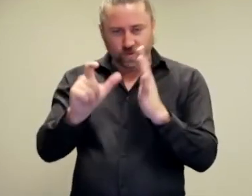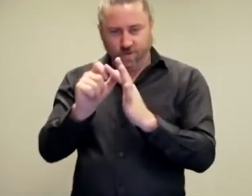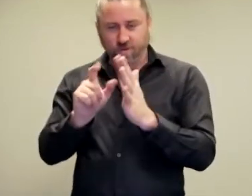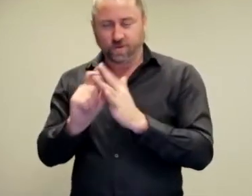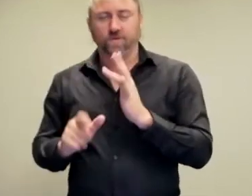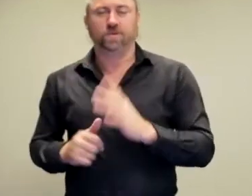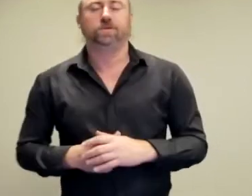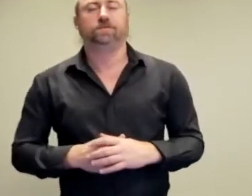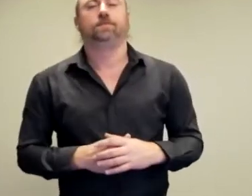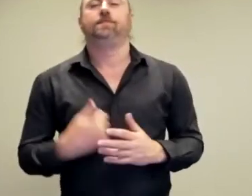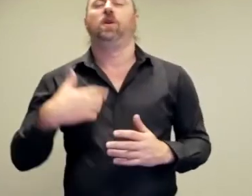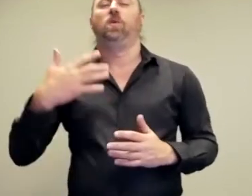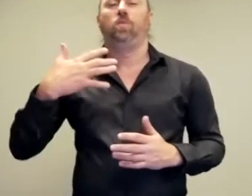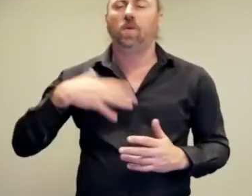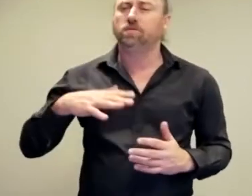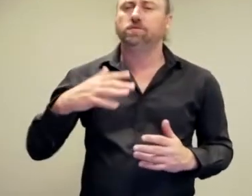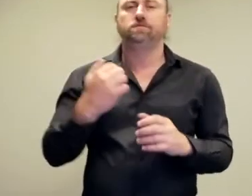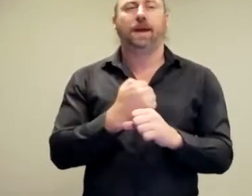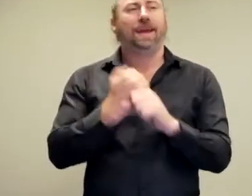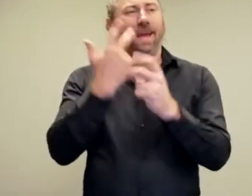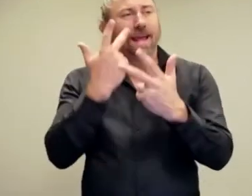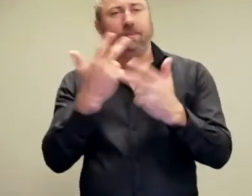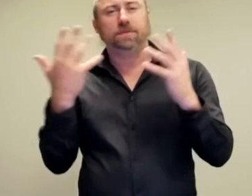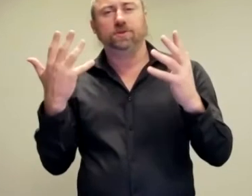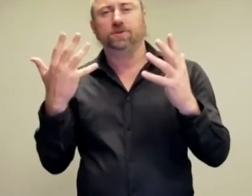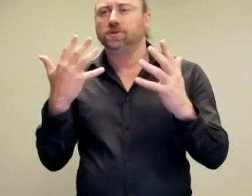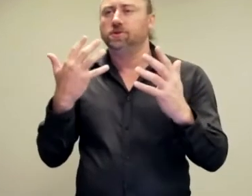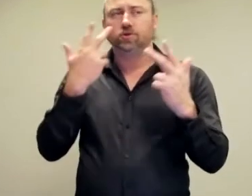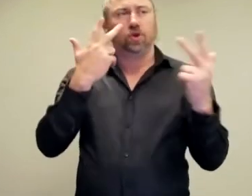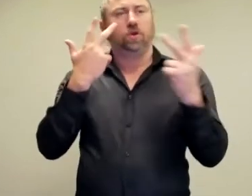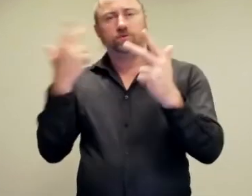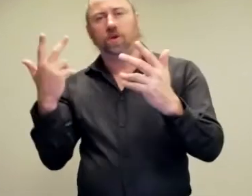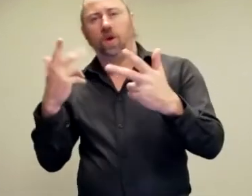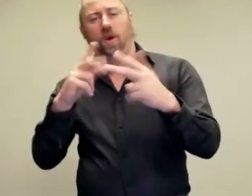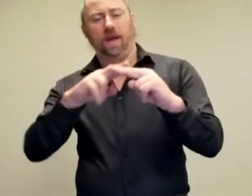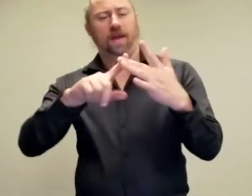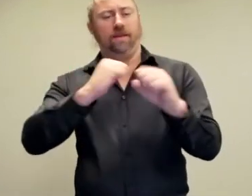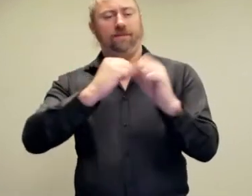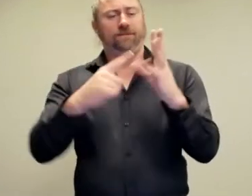images and content, figurative elements that could fuse with